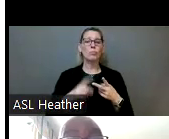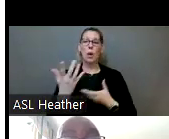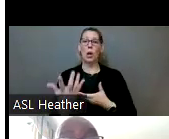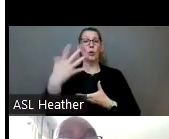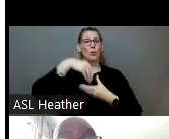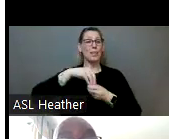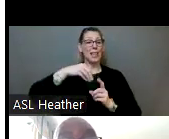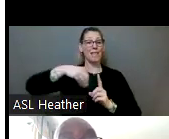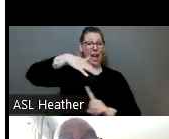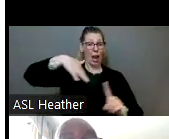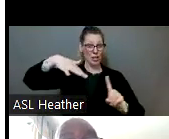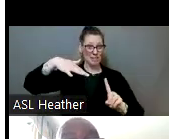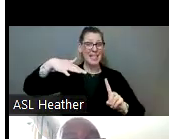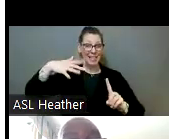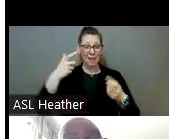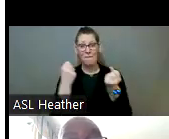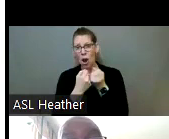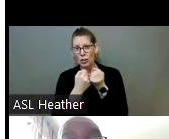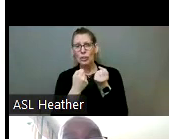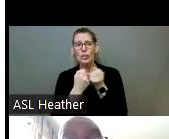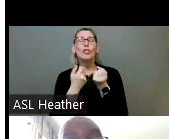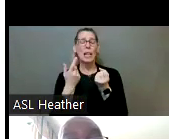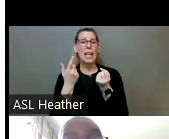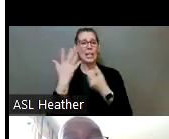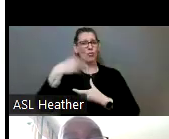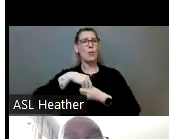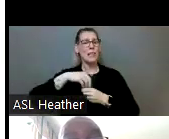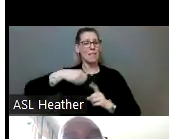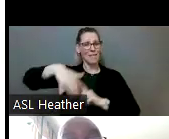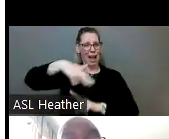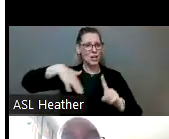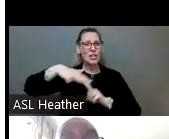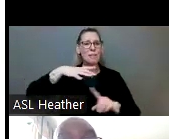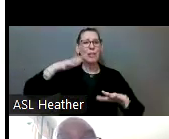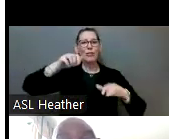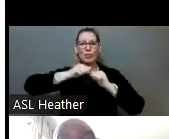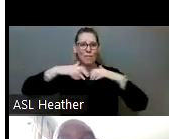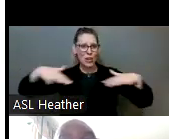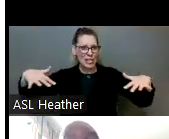fostering an inclusive environment where diversity is celebrated and students feel